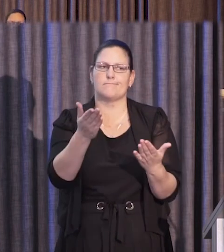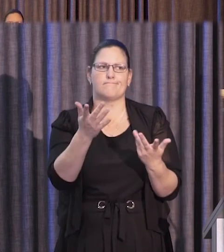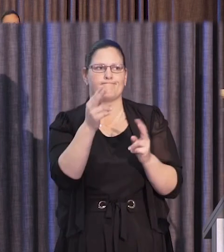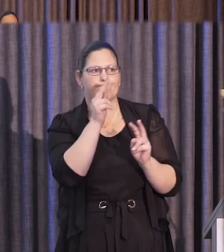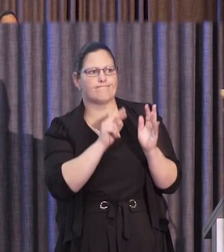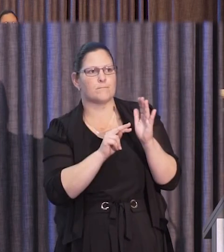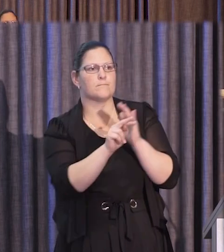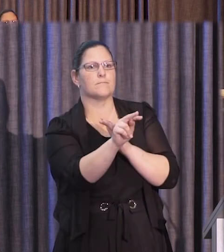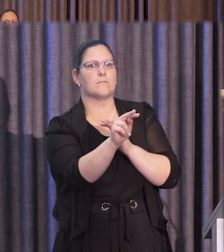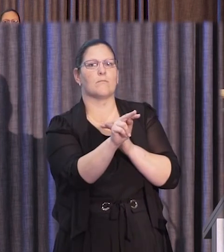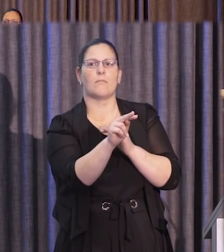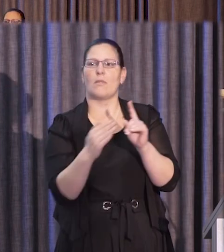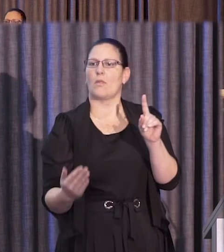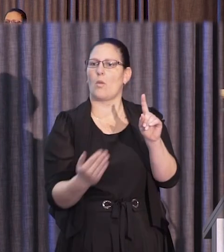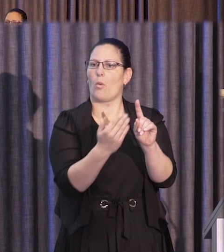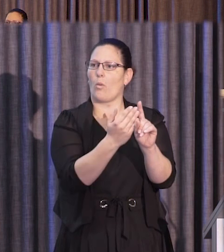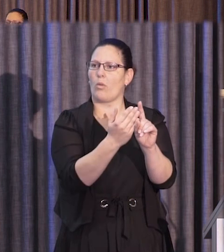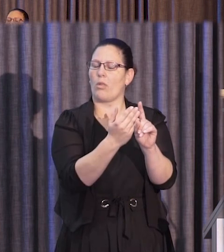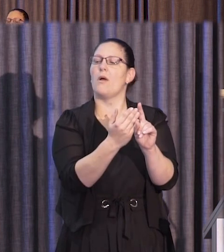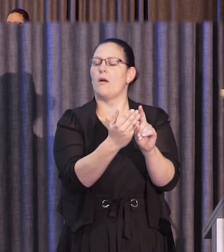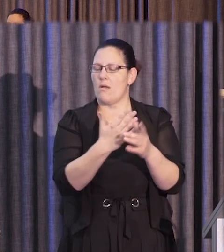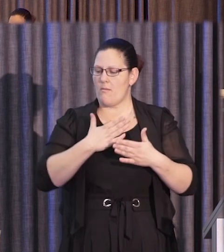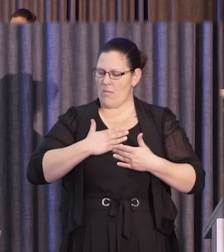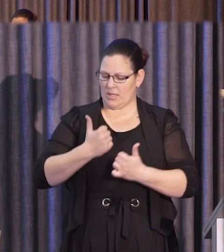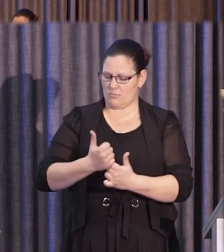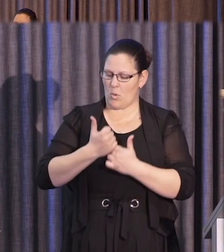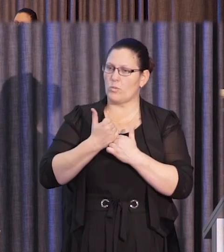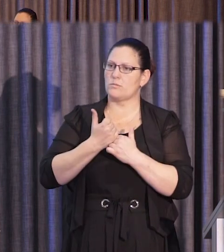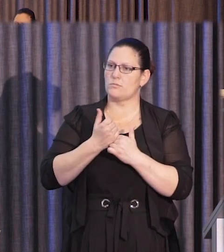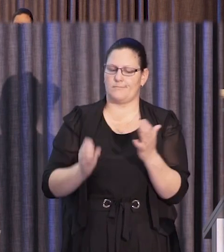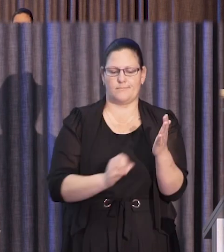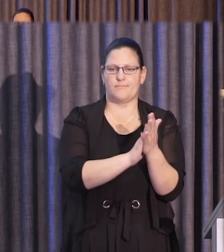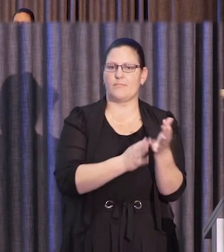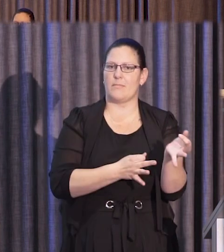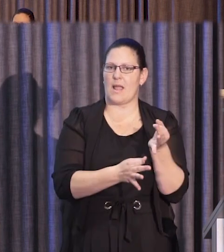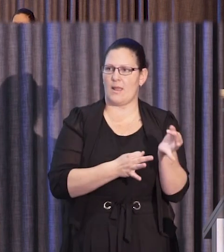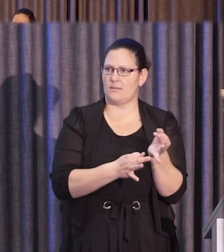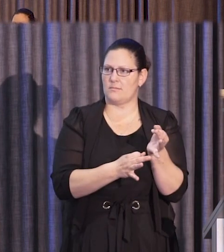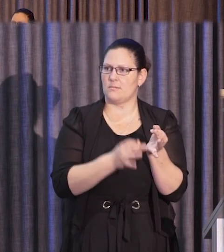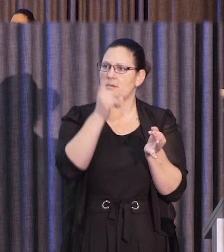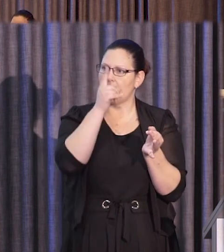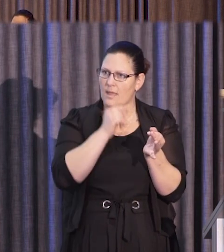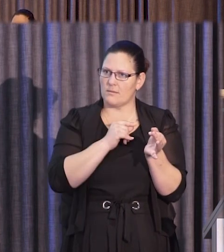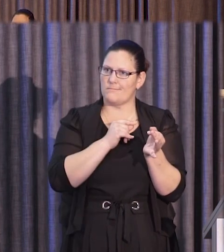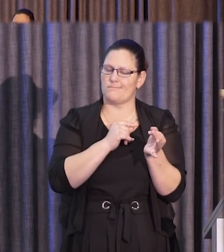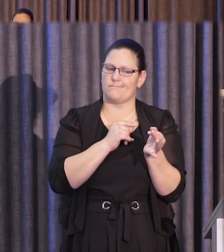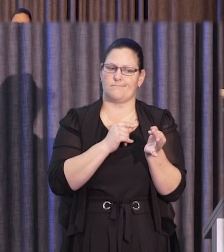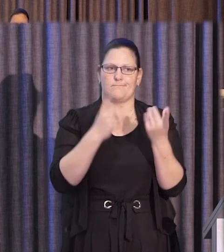of being supported by a peer support network in your individual plan in the NDIS. And I'm sure after the break,